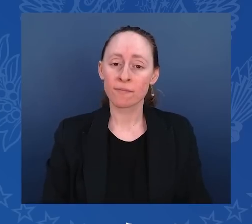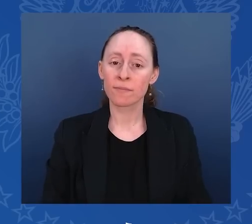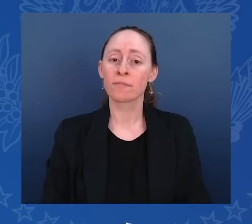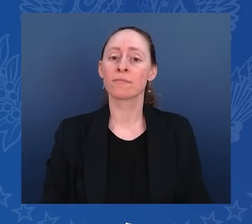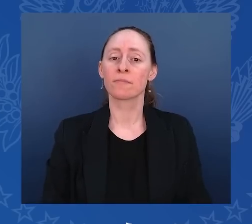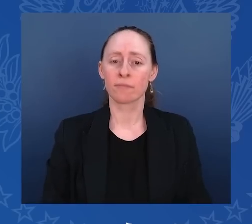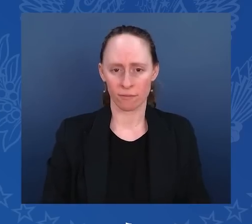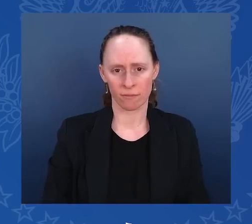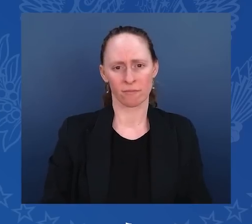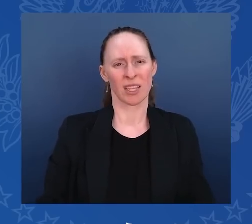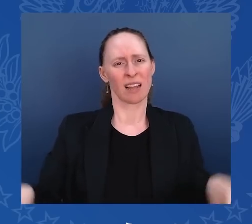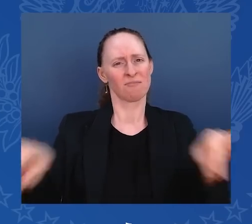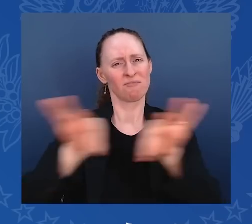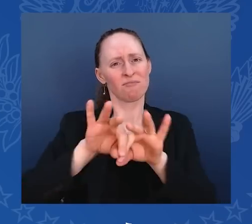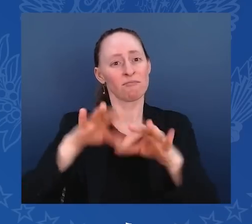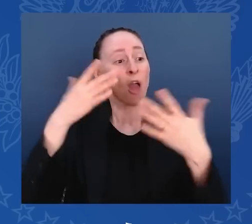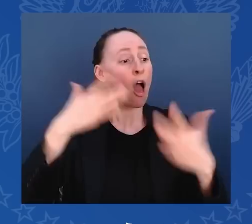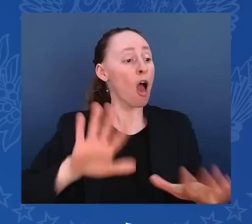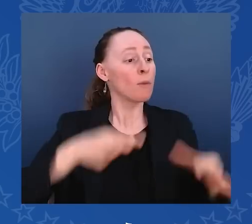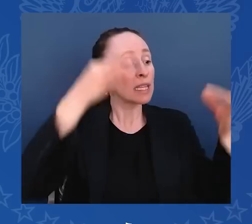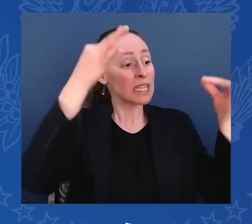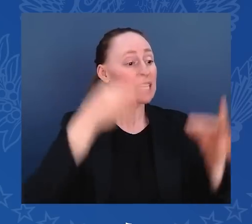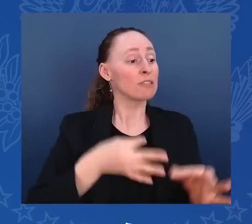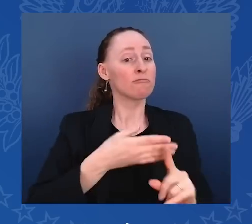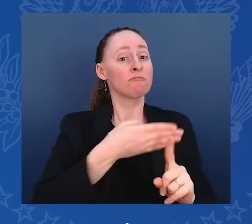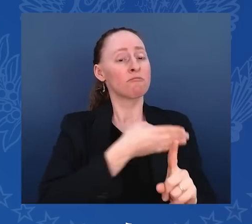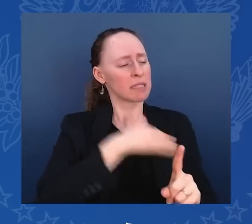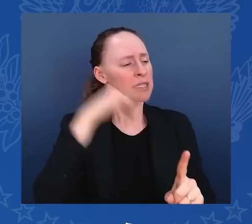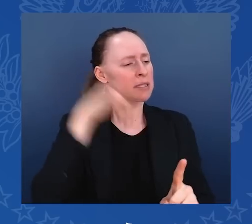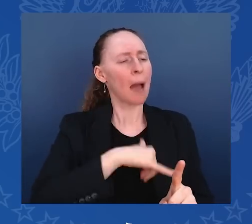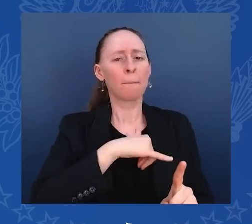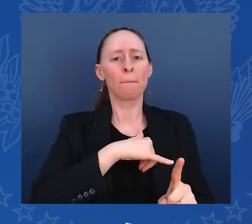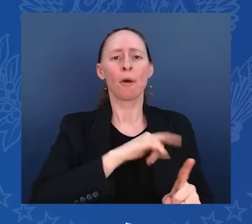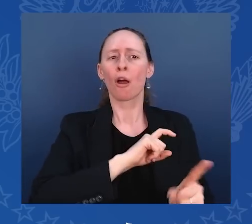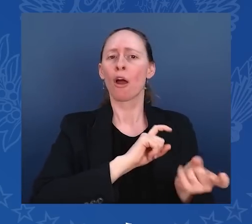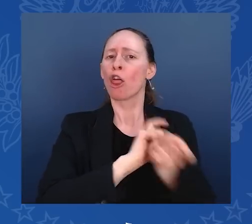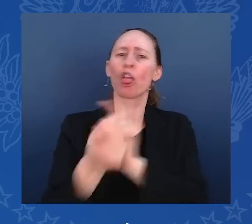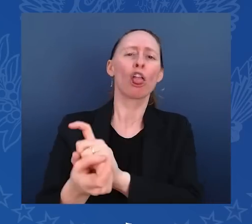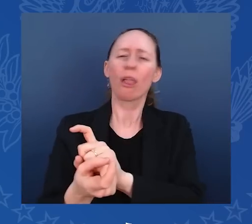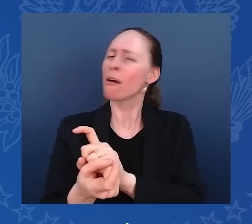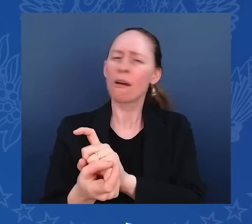These judges will be independent, they'll be fair, and they'll be impartial, and they'll respect the rule of law.